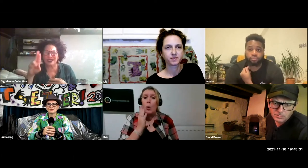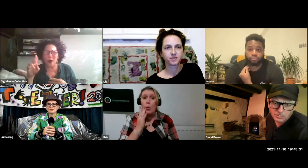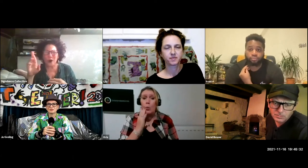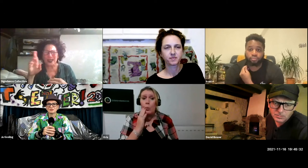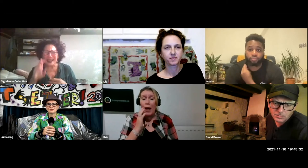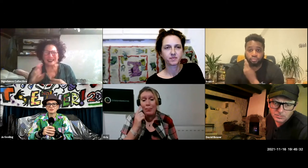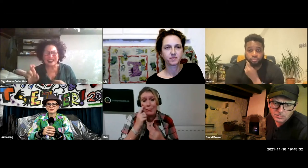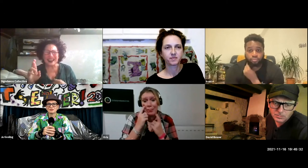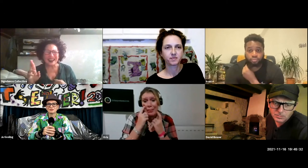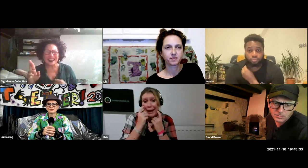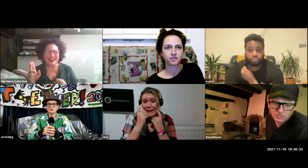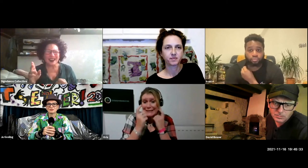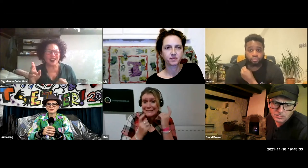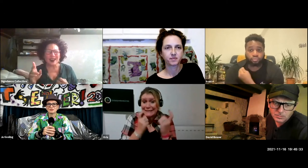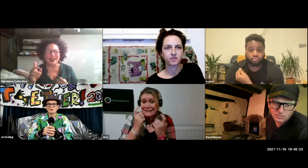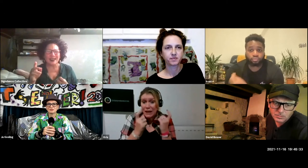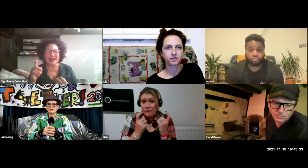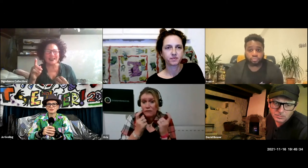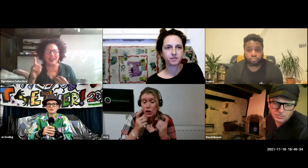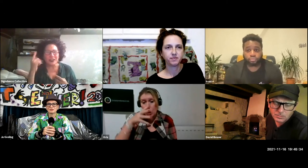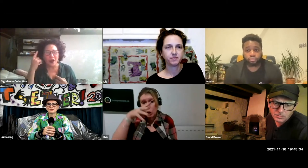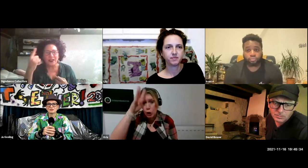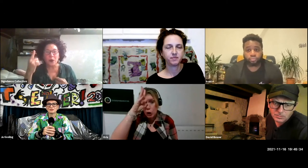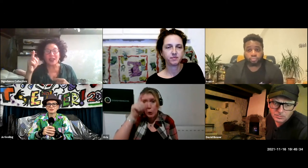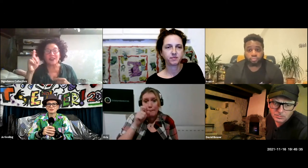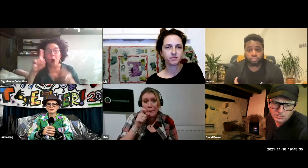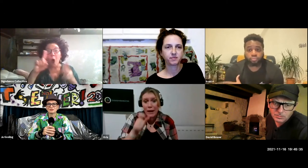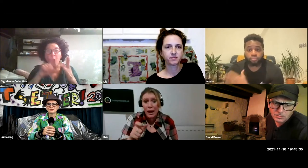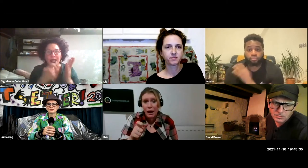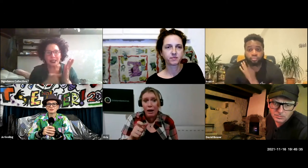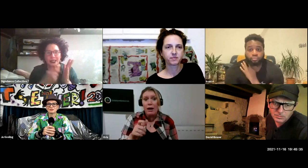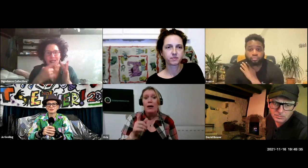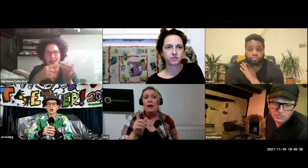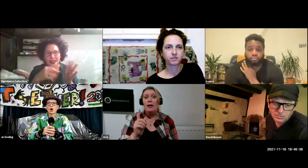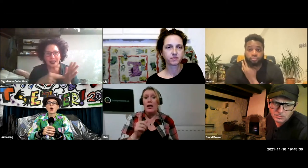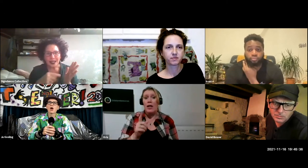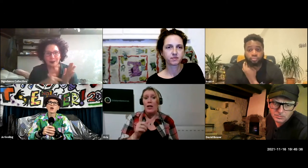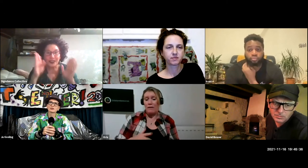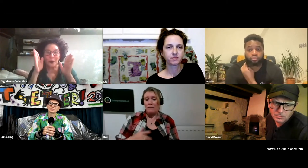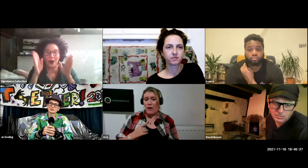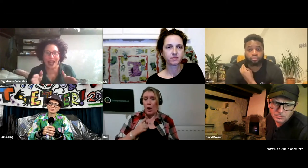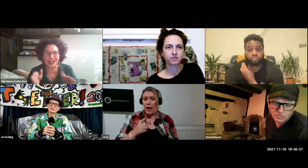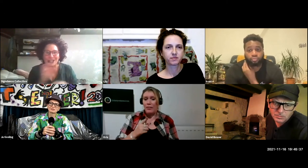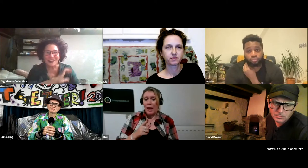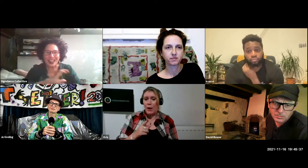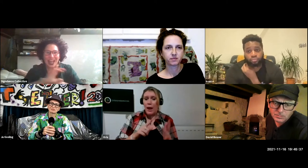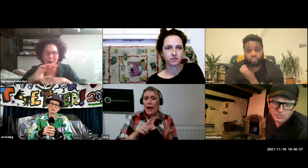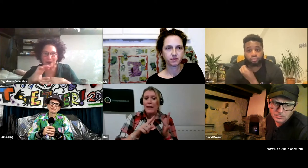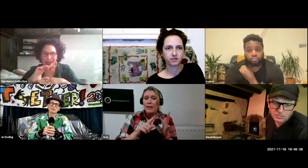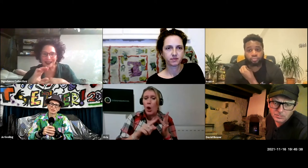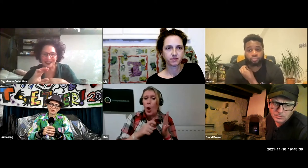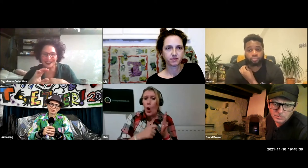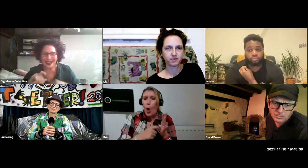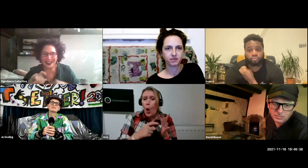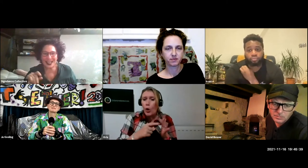from all over the world. So so our international engagement officer contacted lots of people from India,